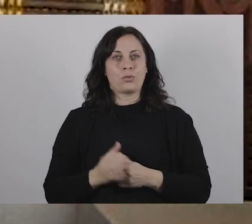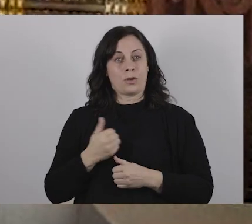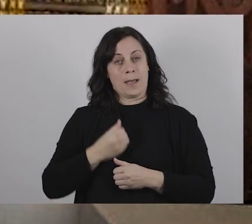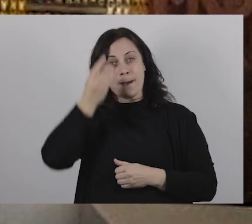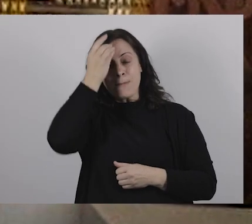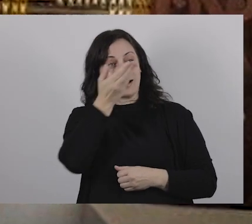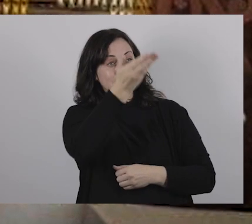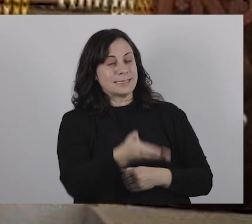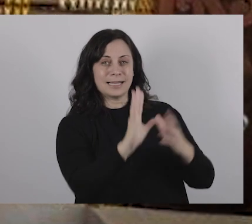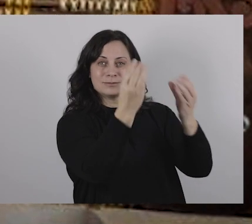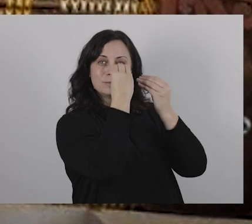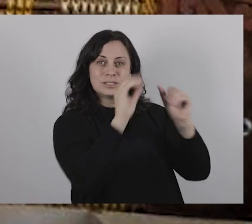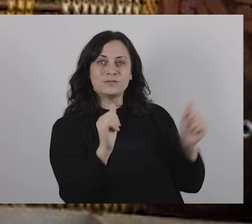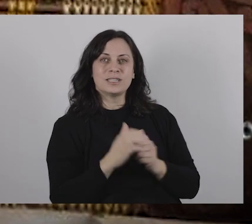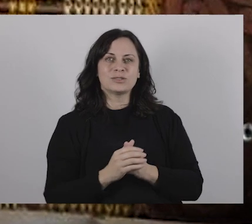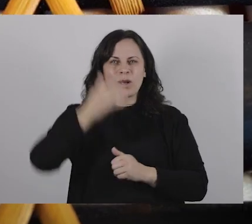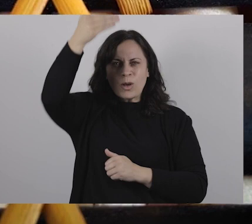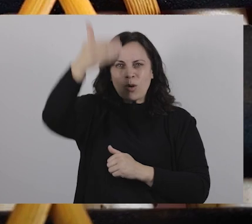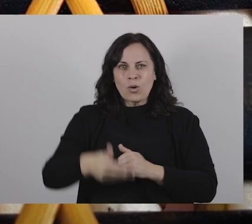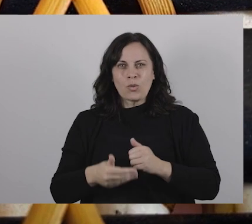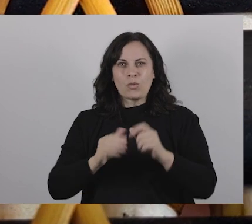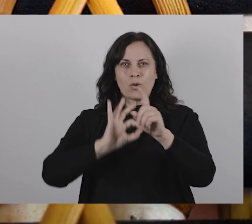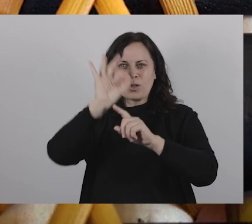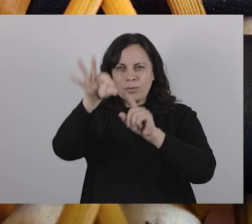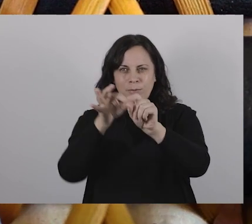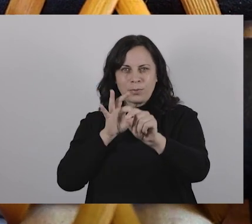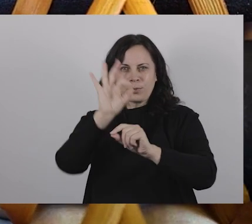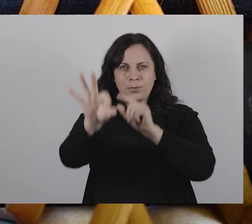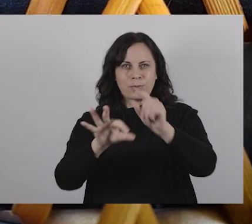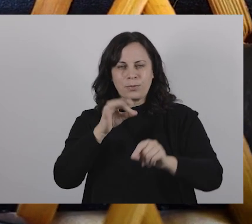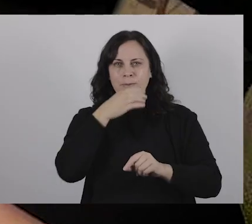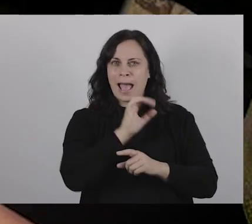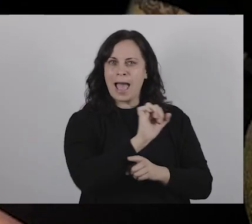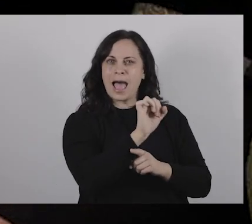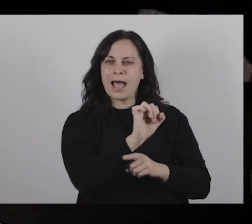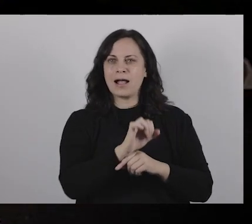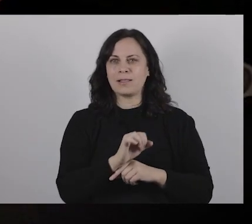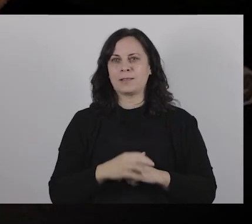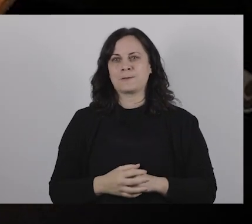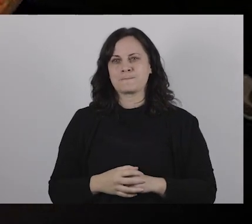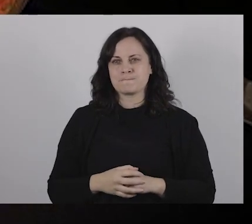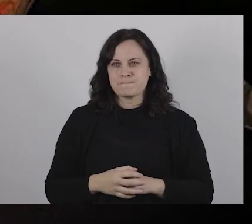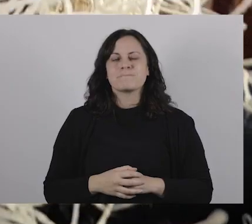And my dad taught me tukutuku, which is a male art form, and kōwhaiwhai.